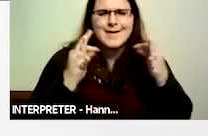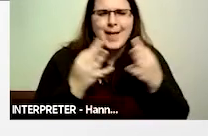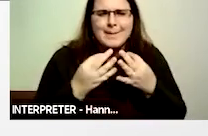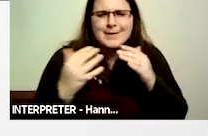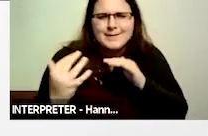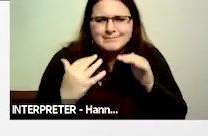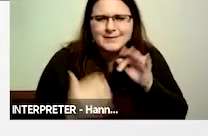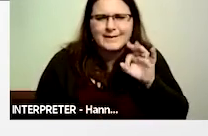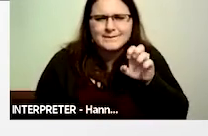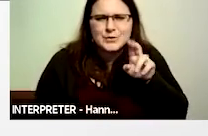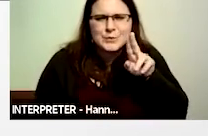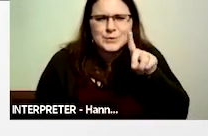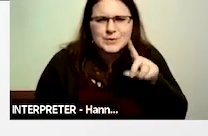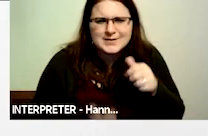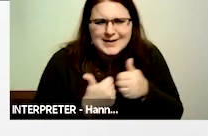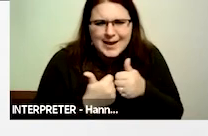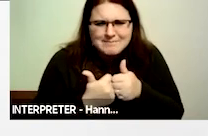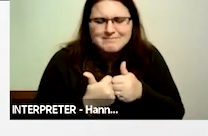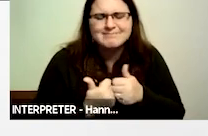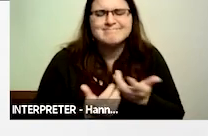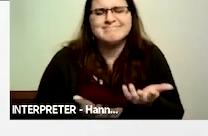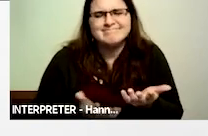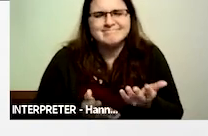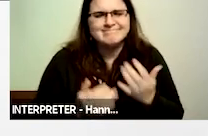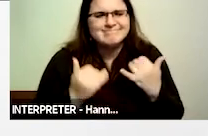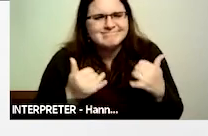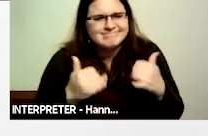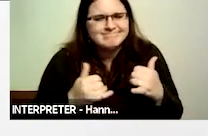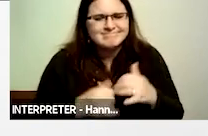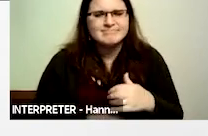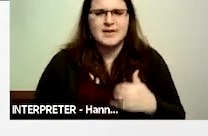But they're facilitated. They also have their cyber escape room online.